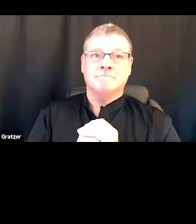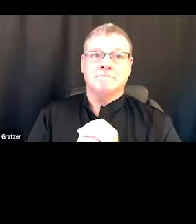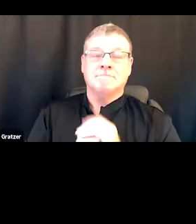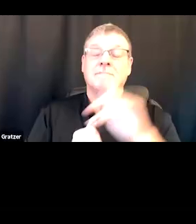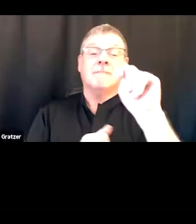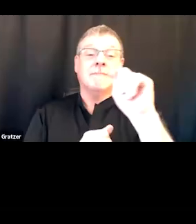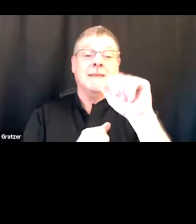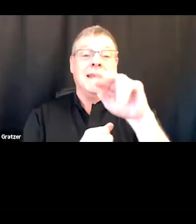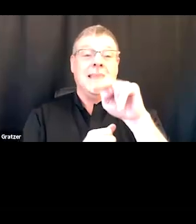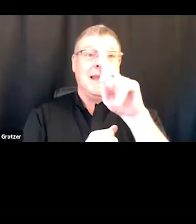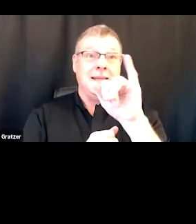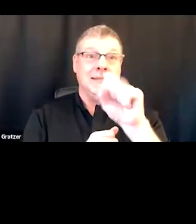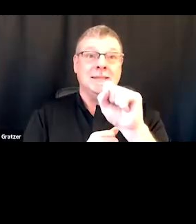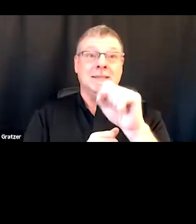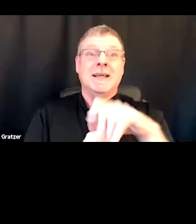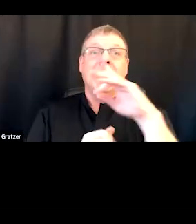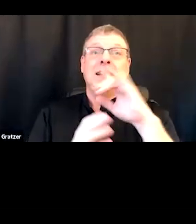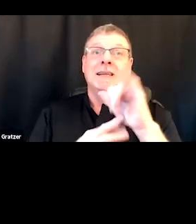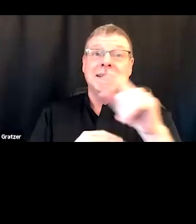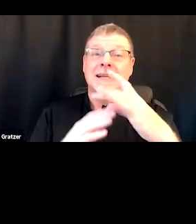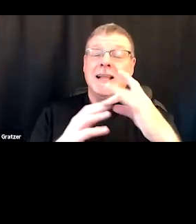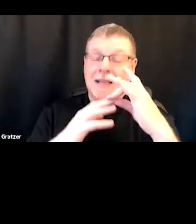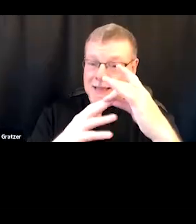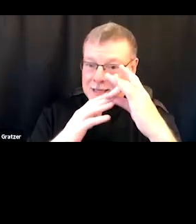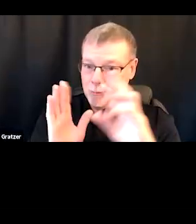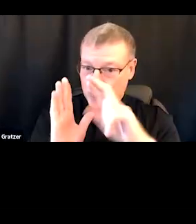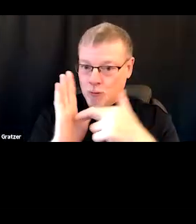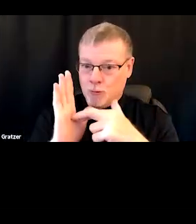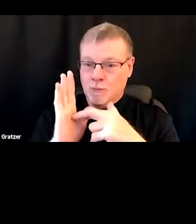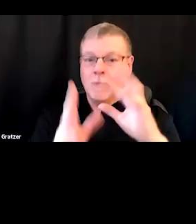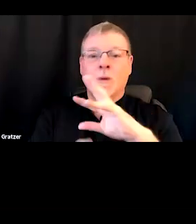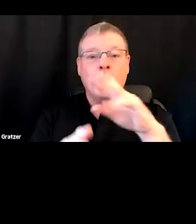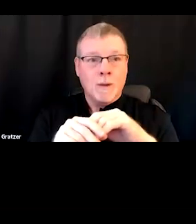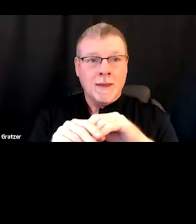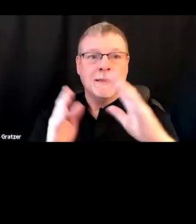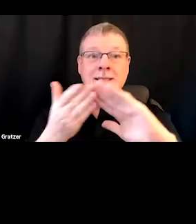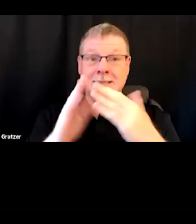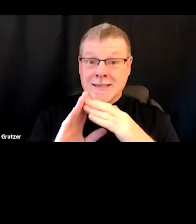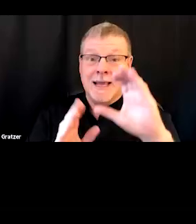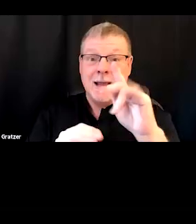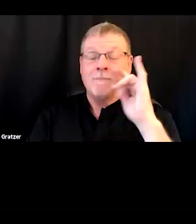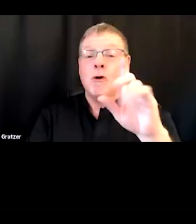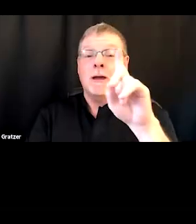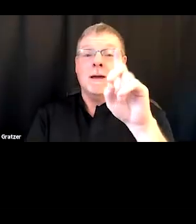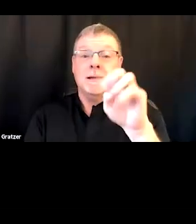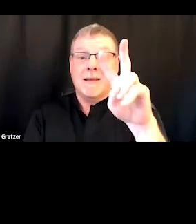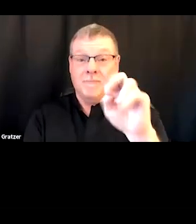Tandis Hashemi serves in a leadership role within the city and county of Denver, Colorado,